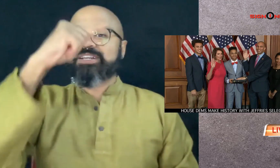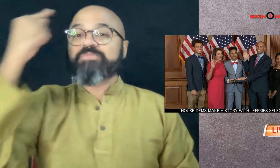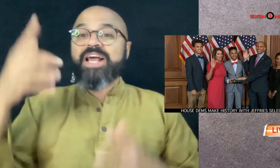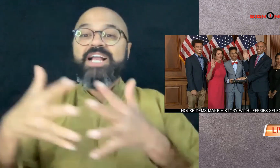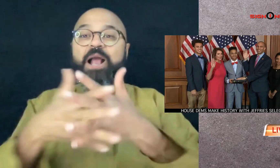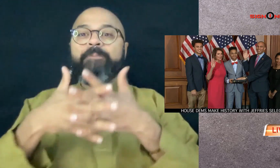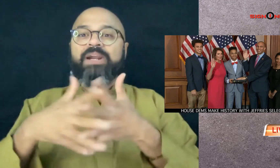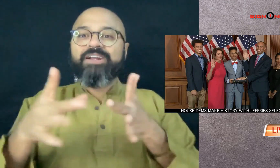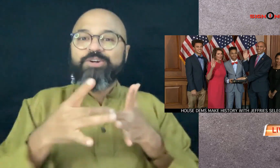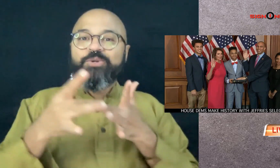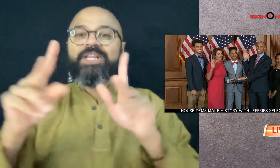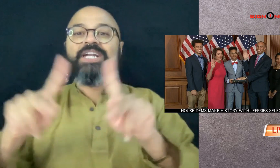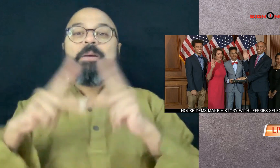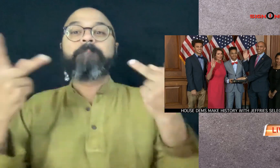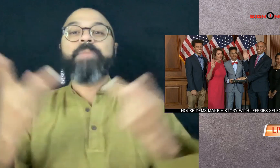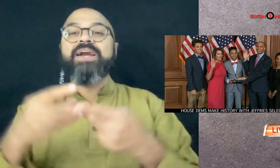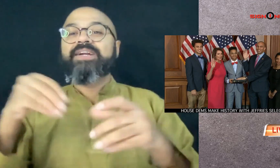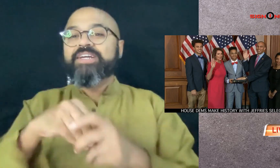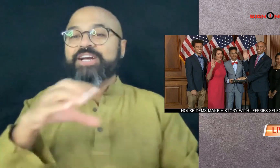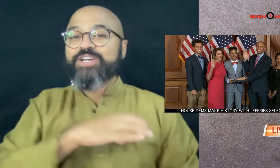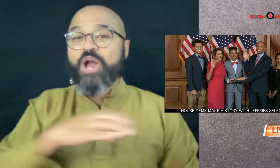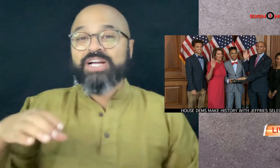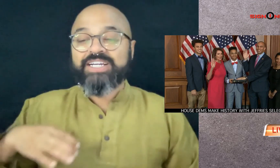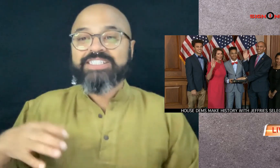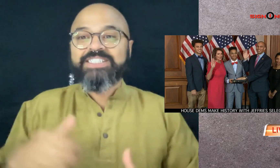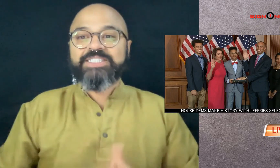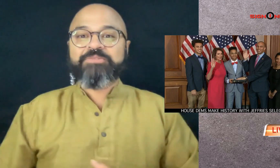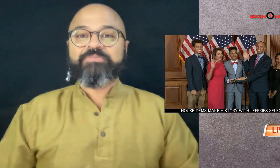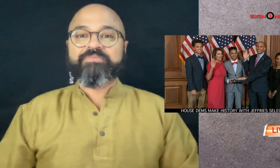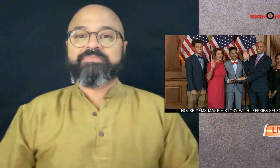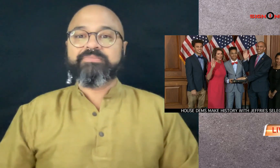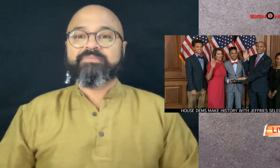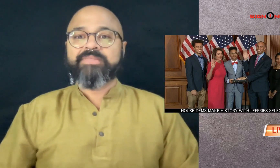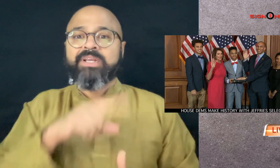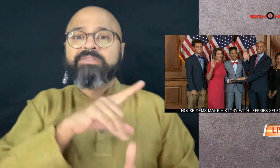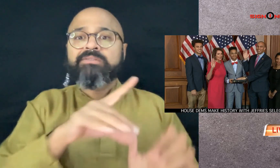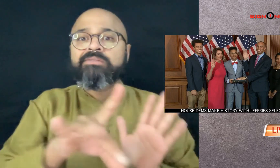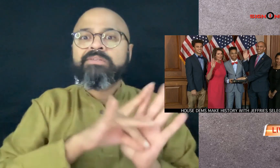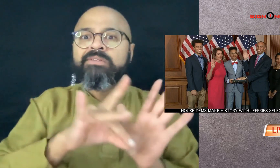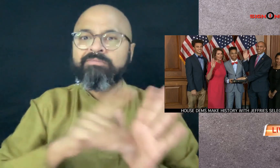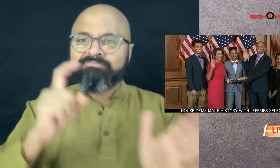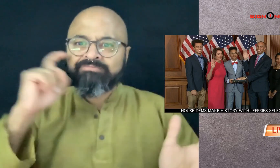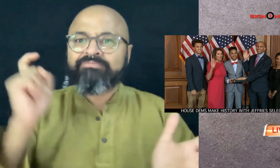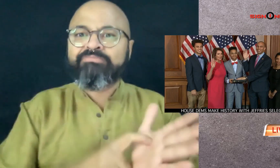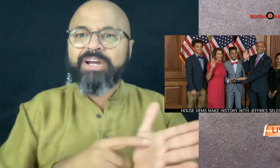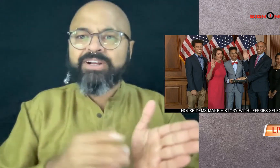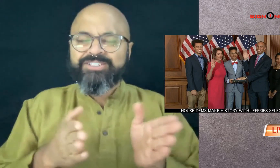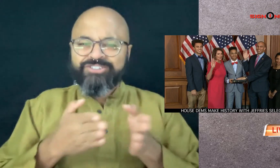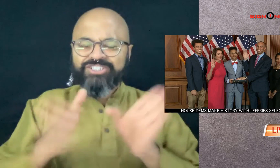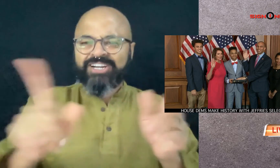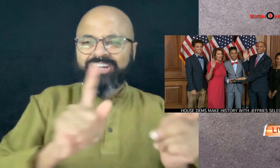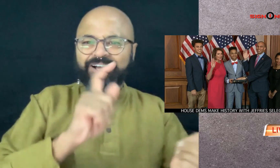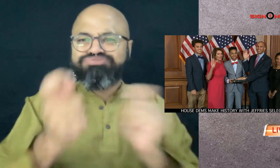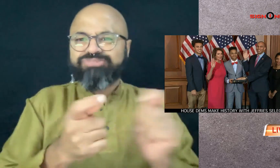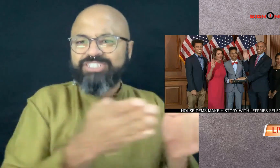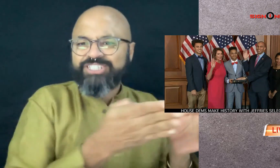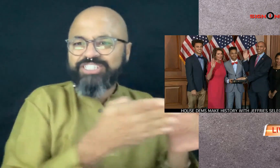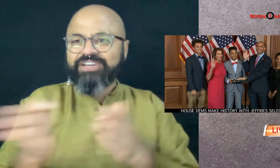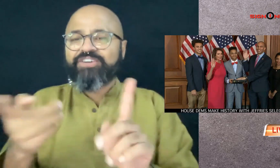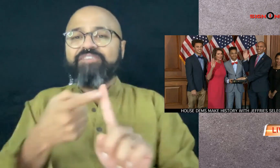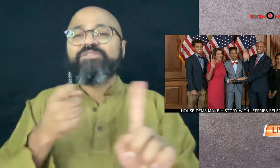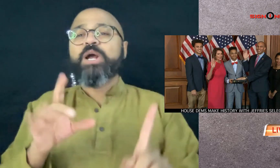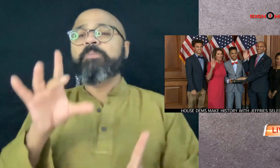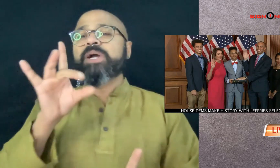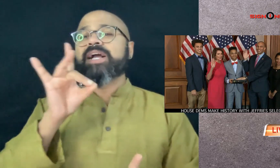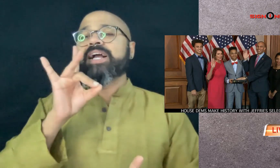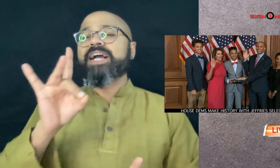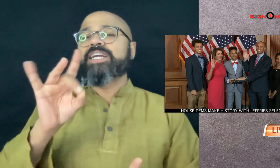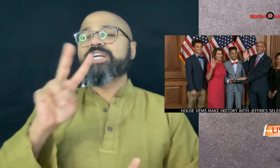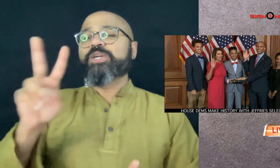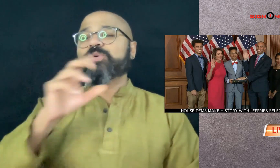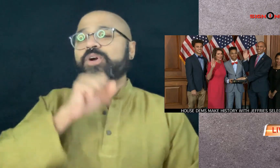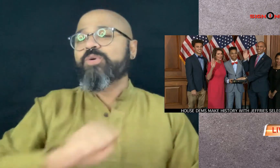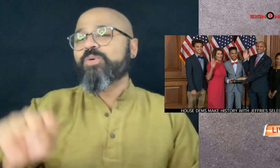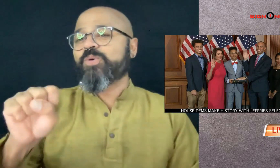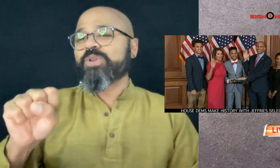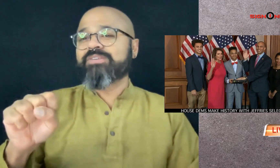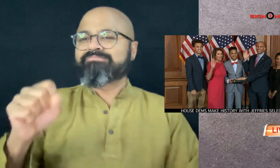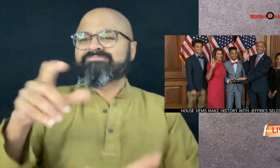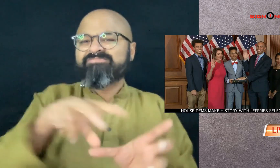to lead a party in Congress his selection also marks a generational shift